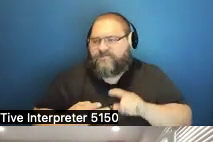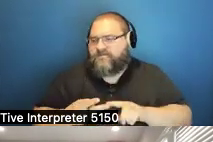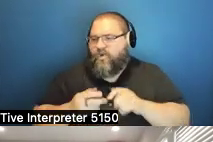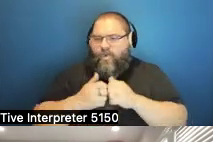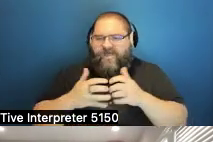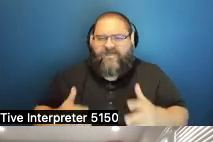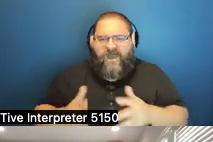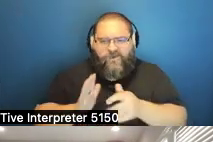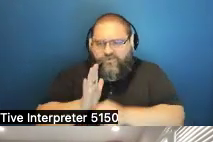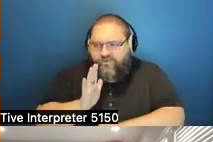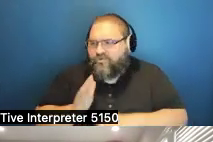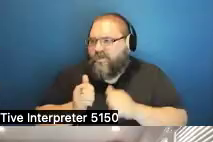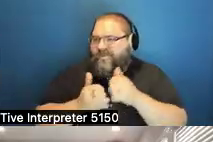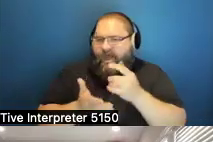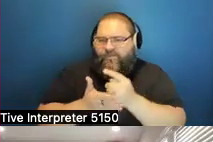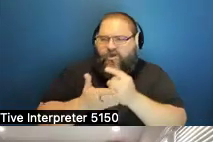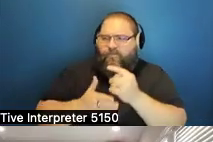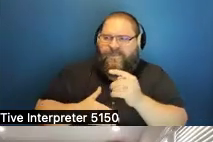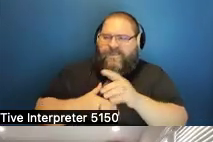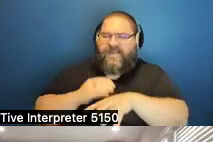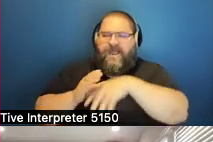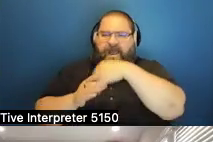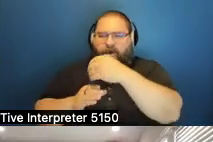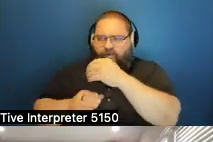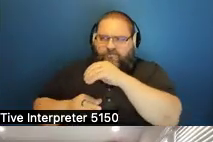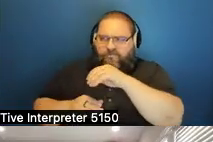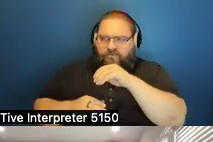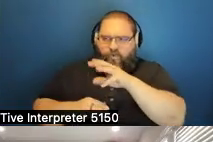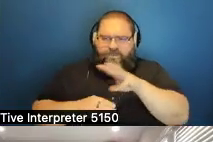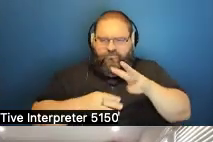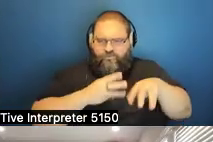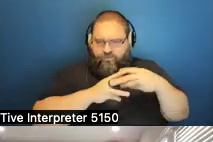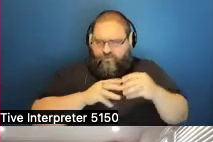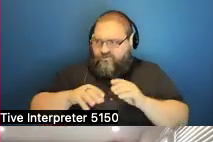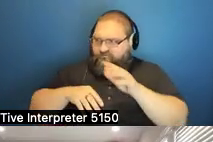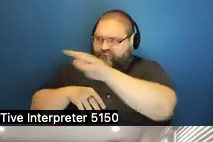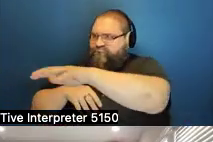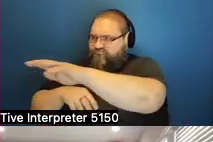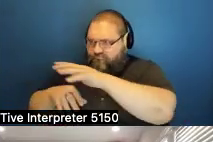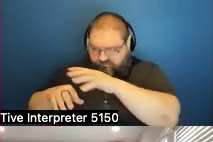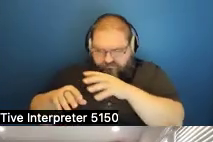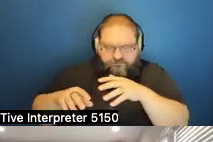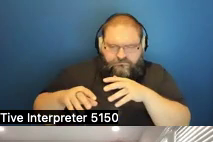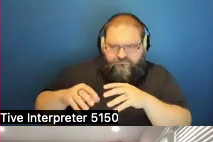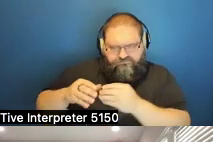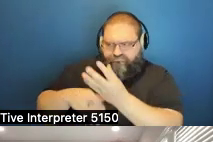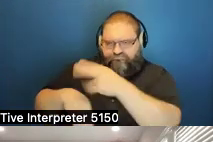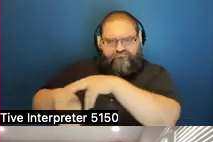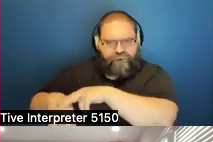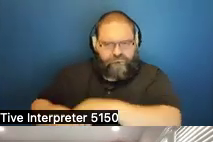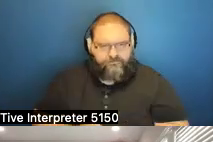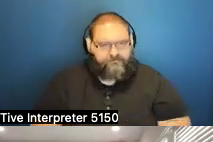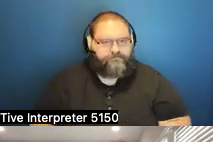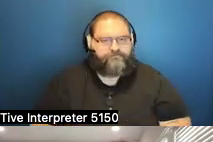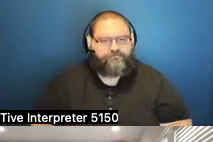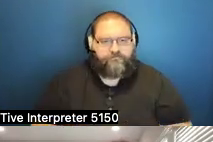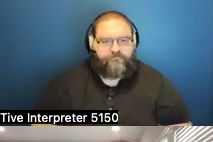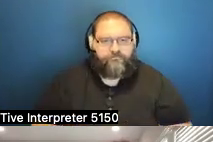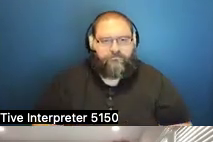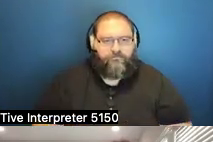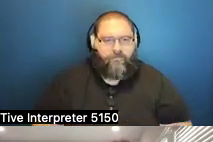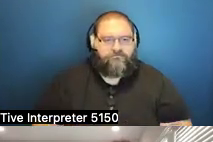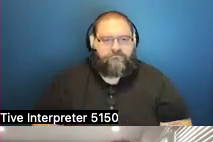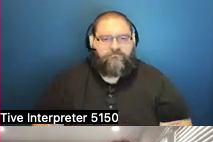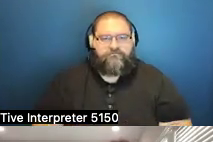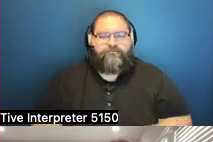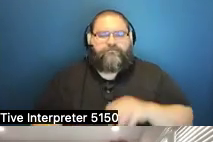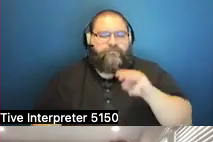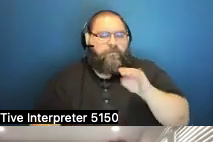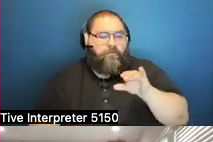and without therapy. 19:39:28 myofascial therapy